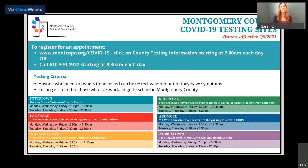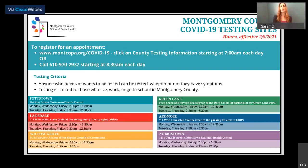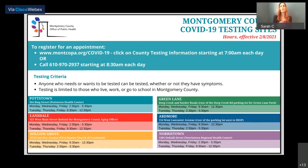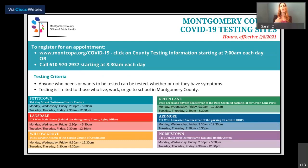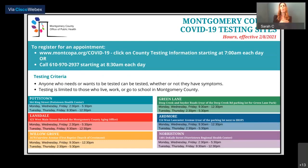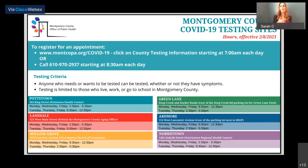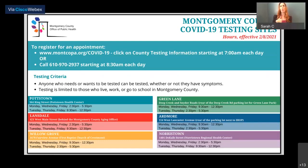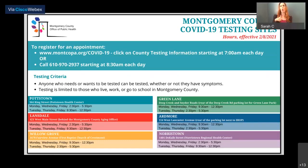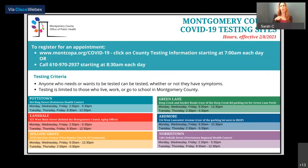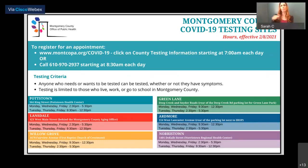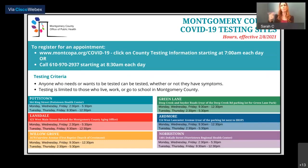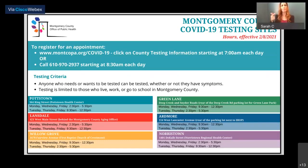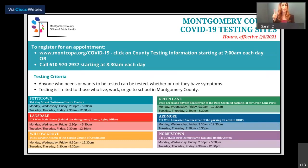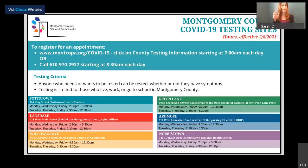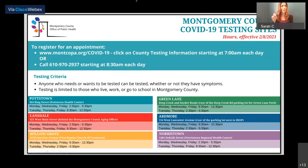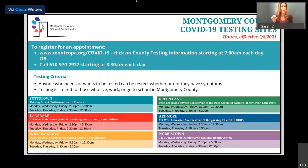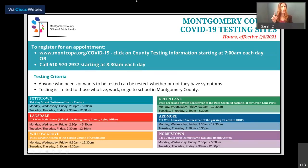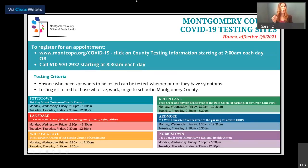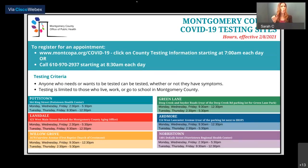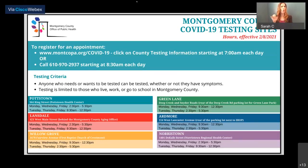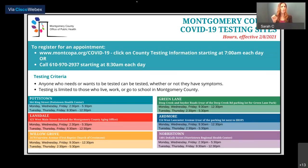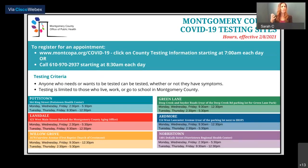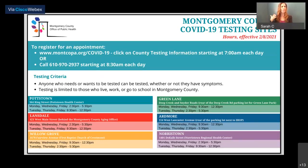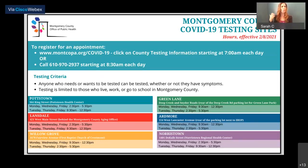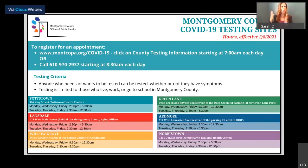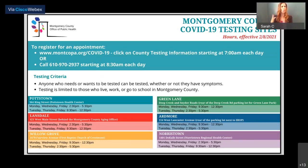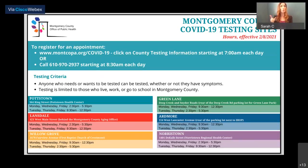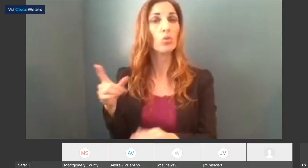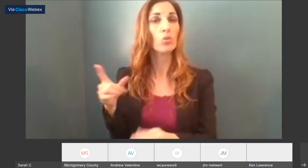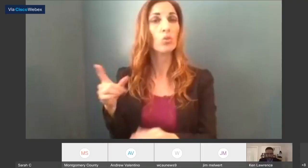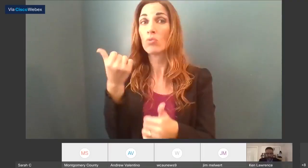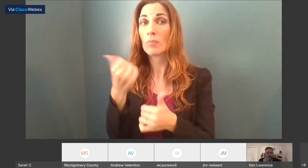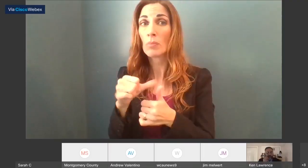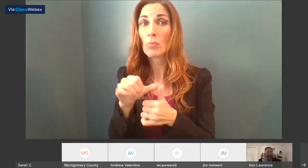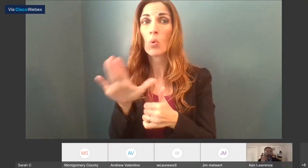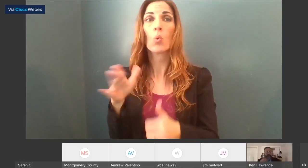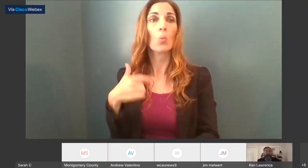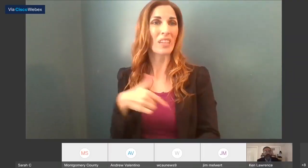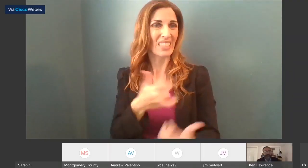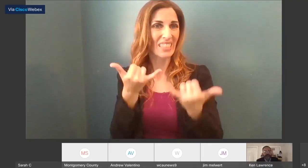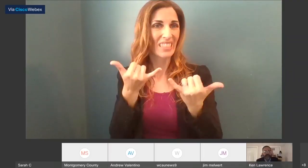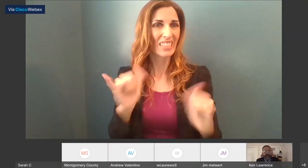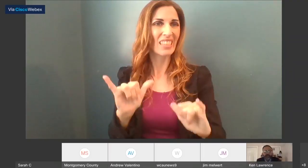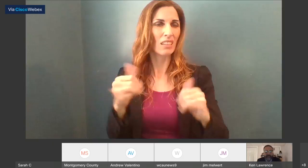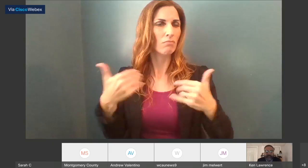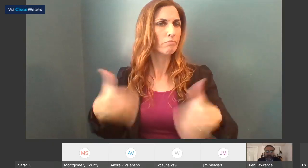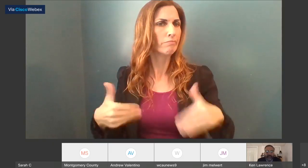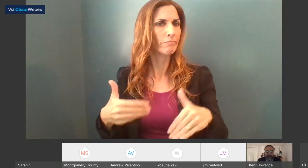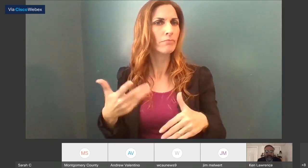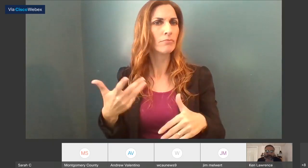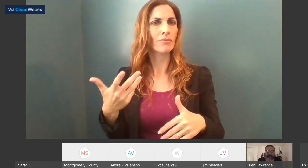Lawrence, just want to remind everyone that we do remain in a rapidly evolving situation.